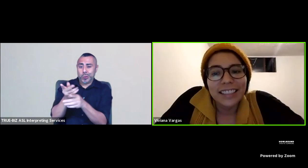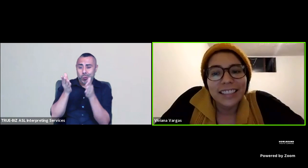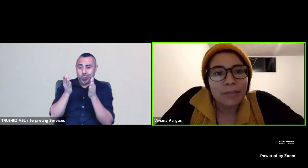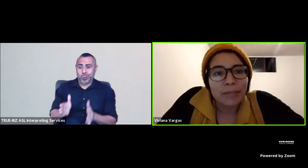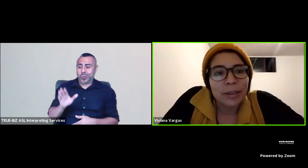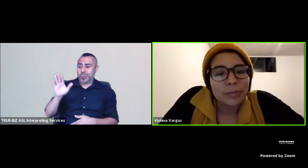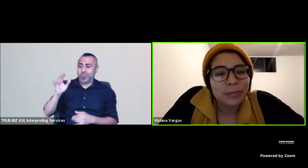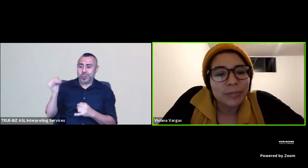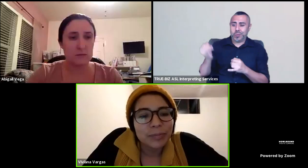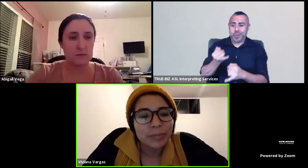Thank you, everyone.